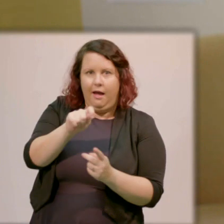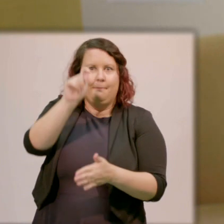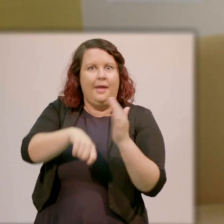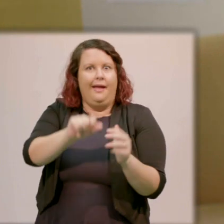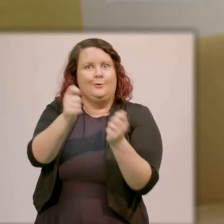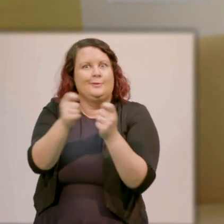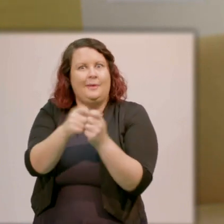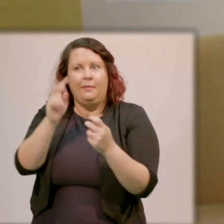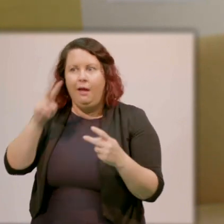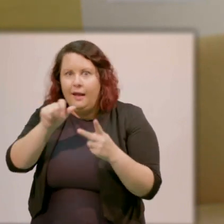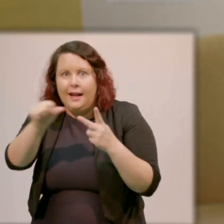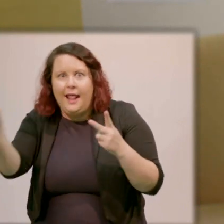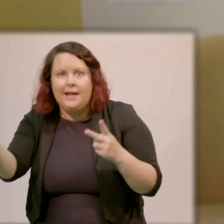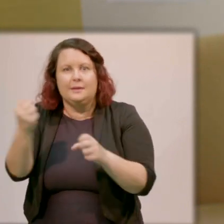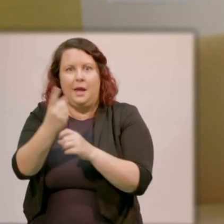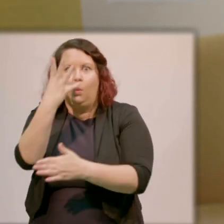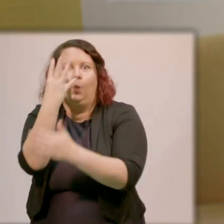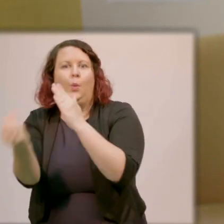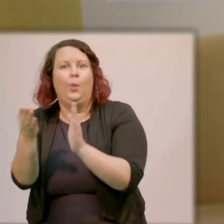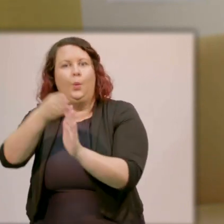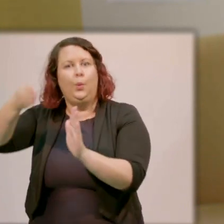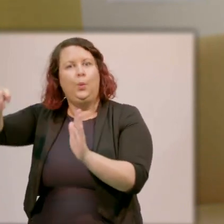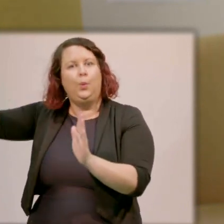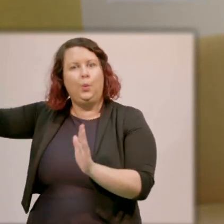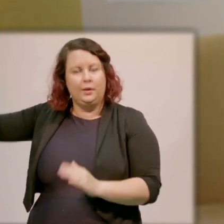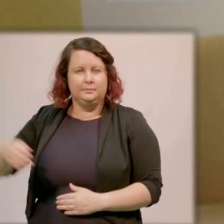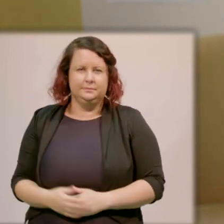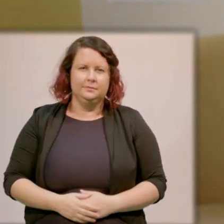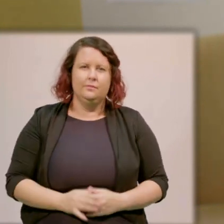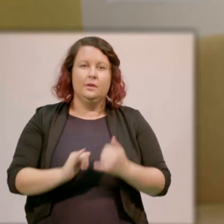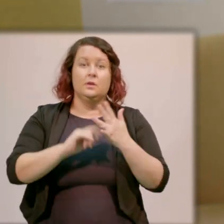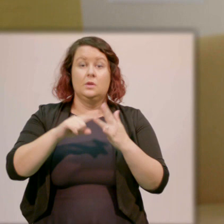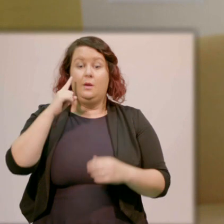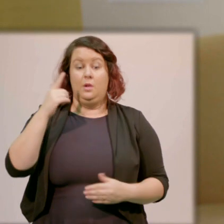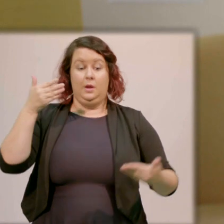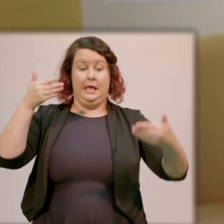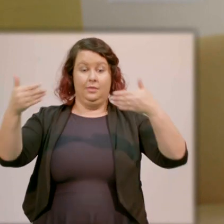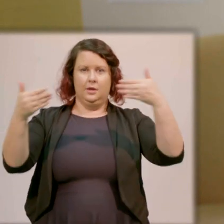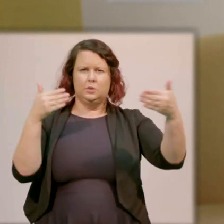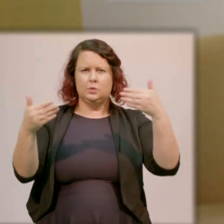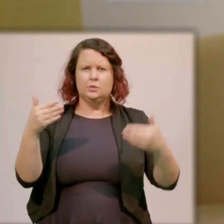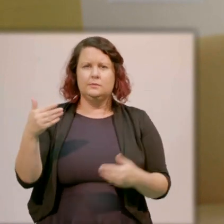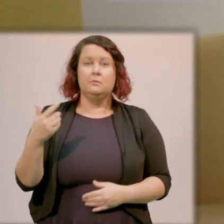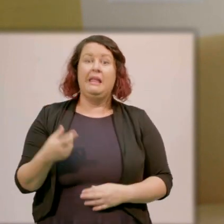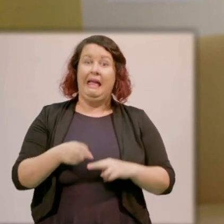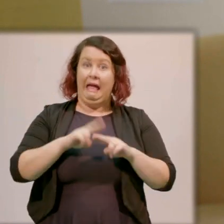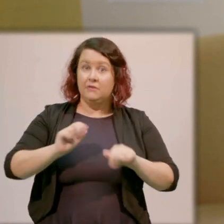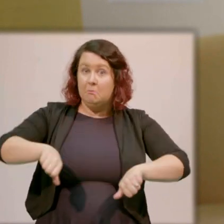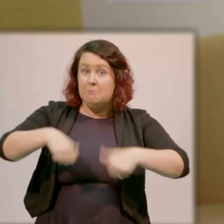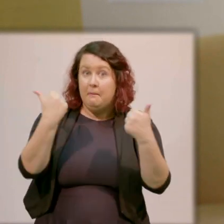You read one comic strip on one day, and it continues on the next day. We are now going to look at our two multimodal texts and think about their features,